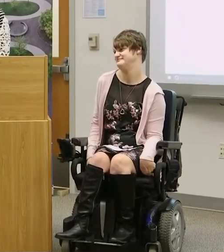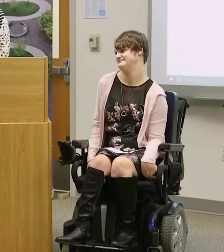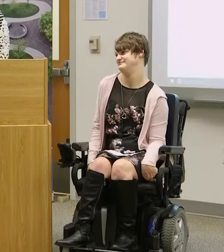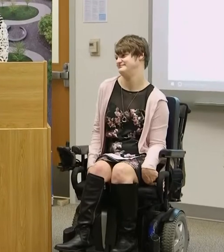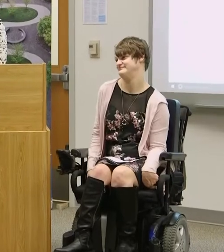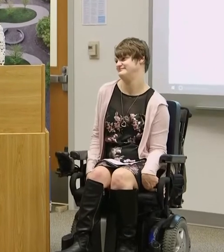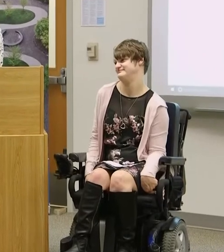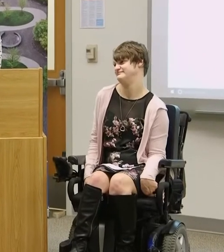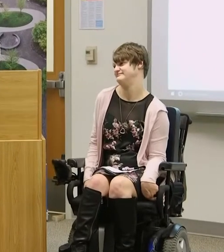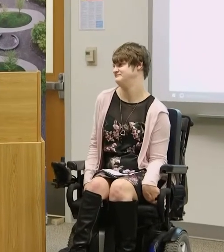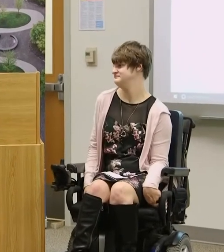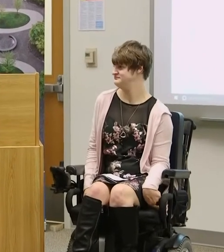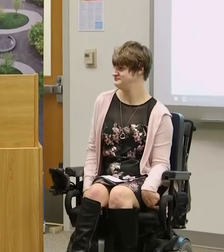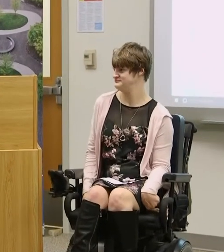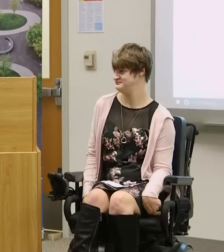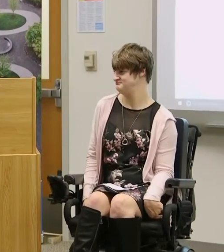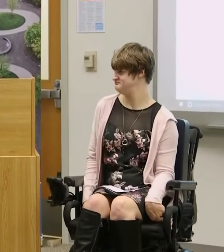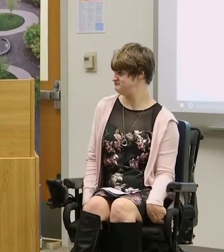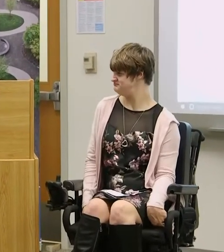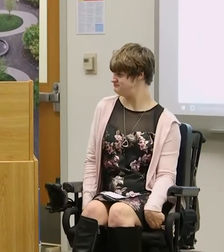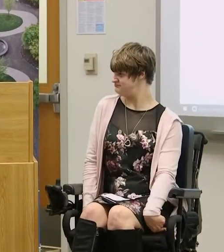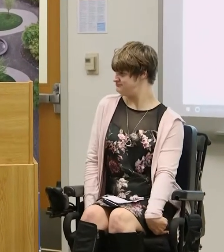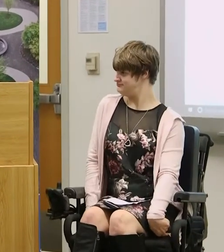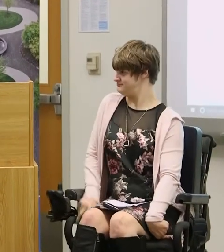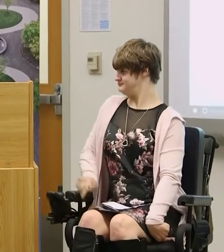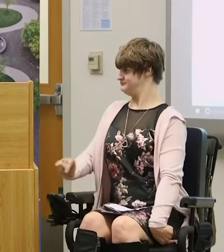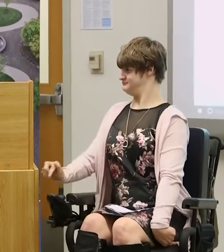So I'm going to let Madeline share her story.